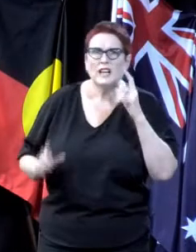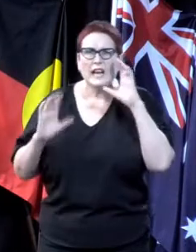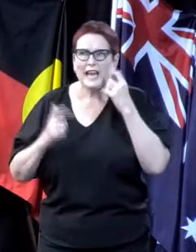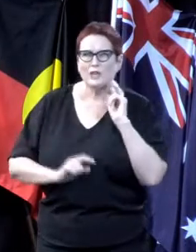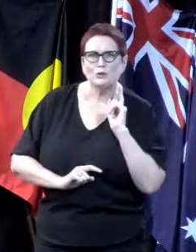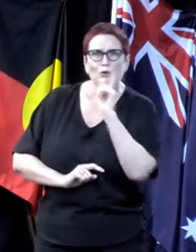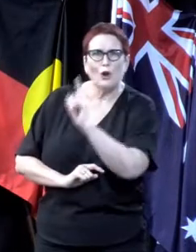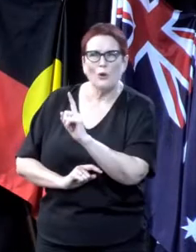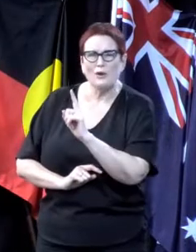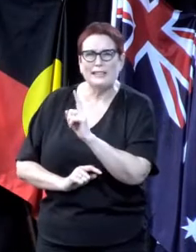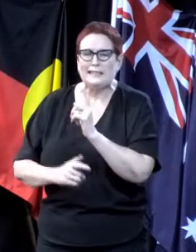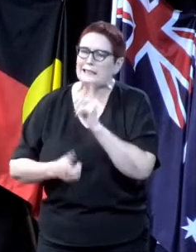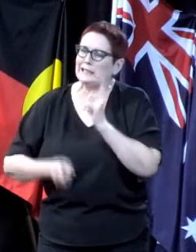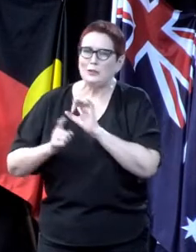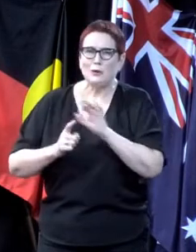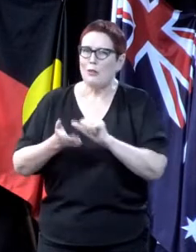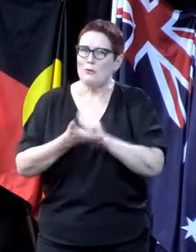you need to have the impact on.